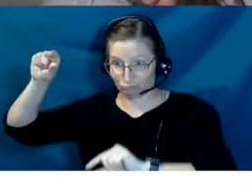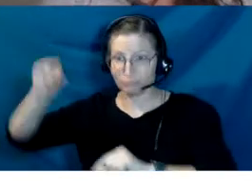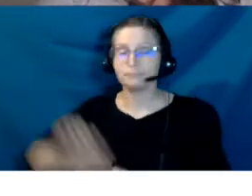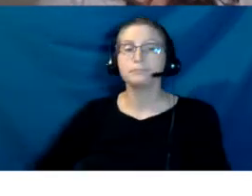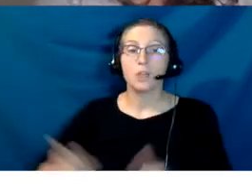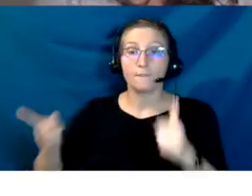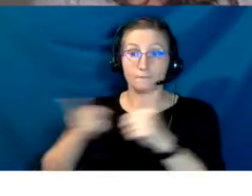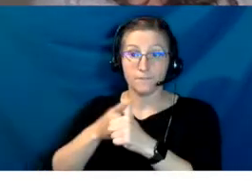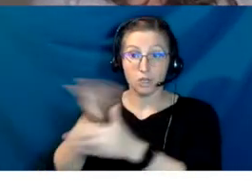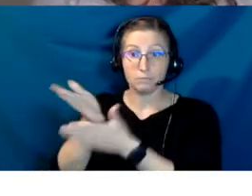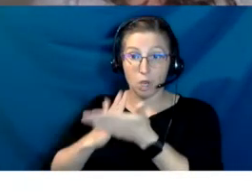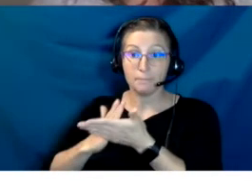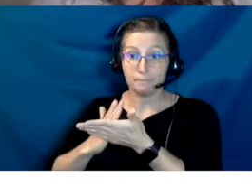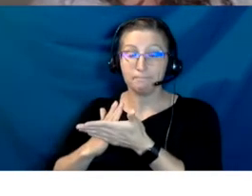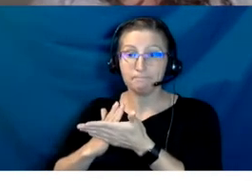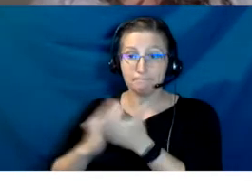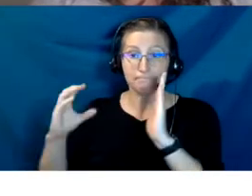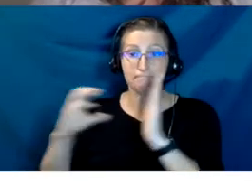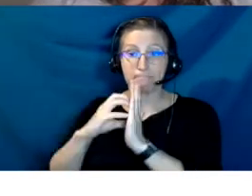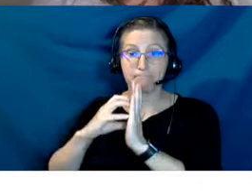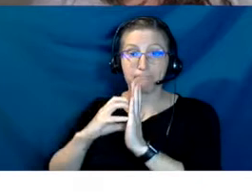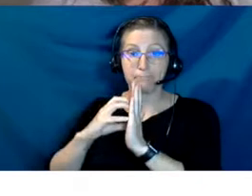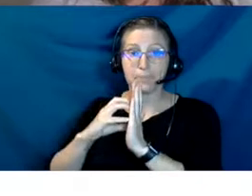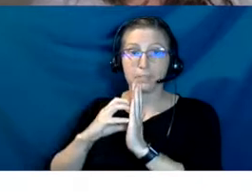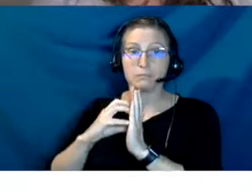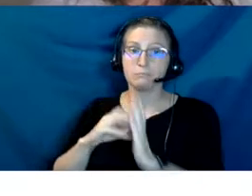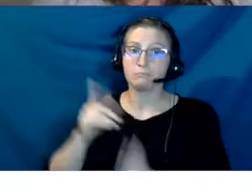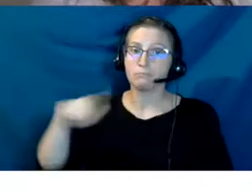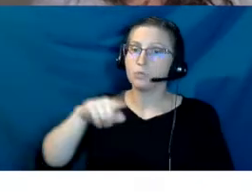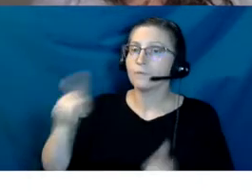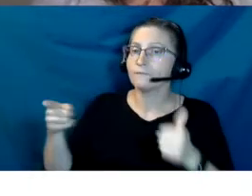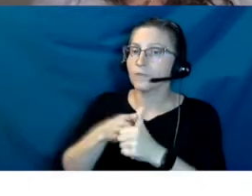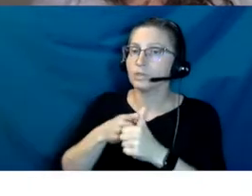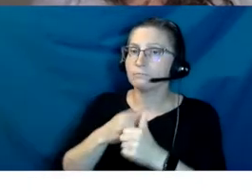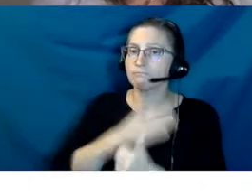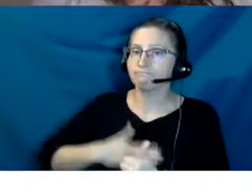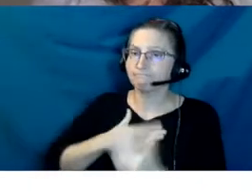we really just recommend that you consult with the Wisconsin Deafblind Technical Assistance